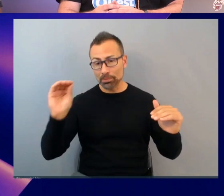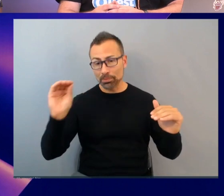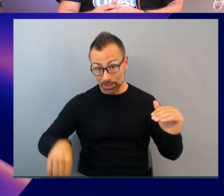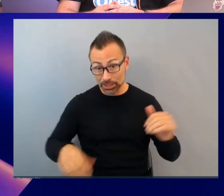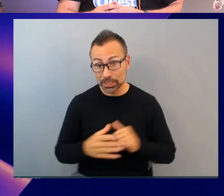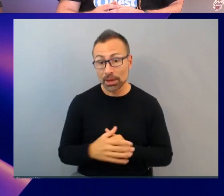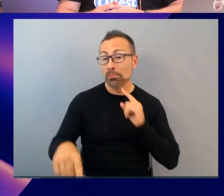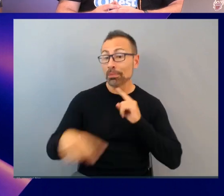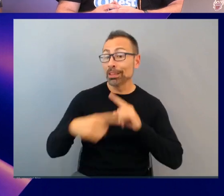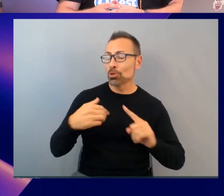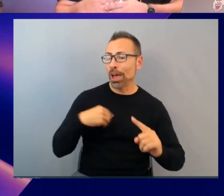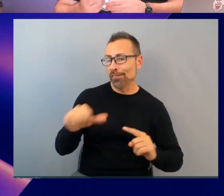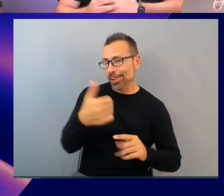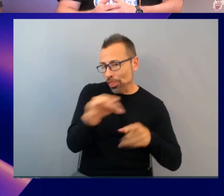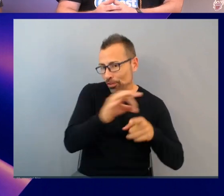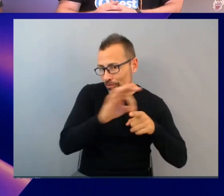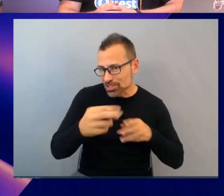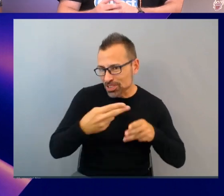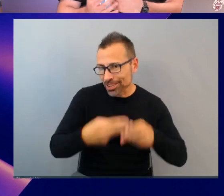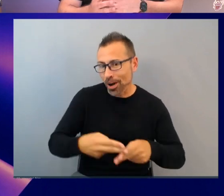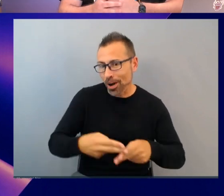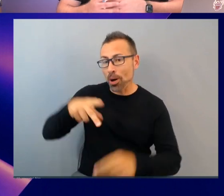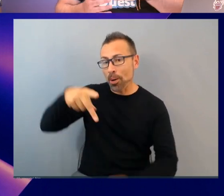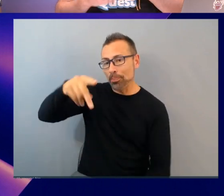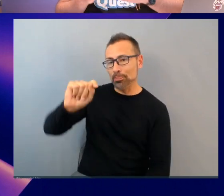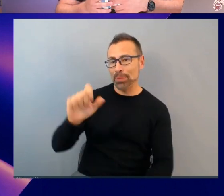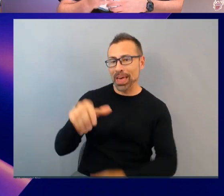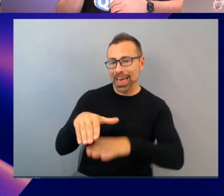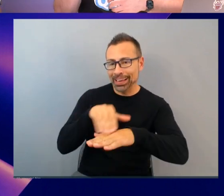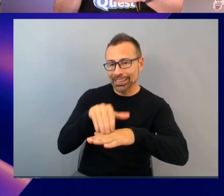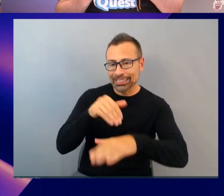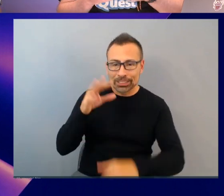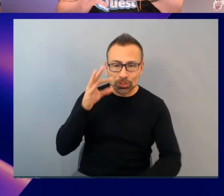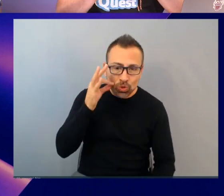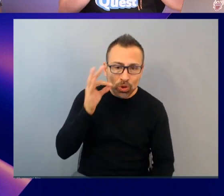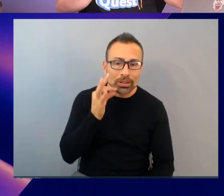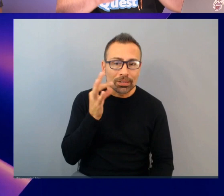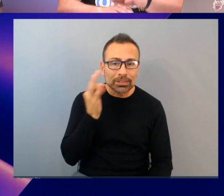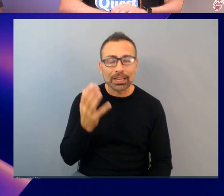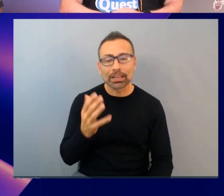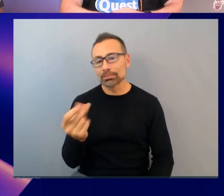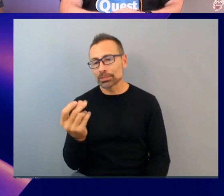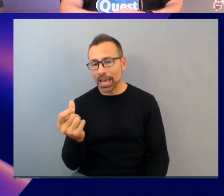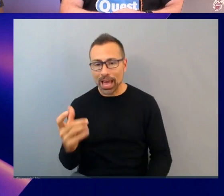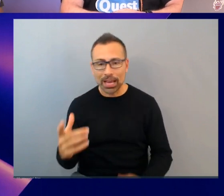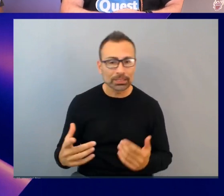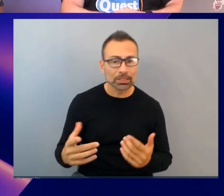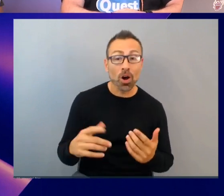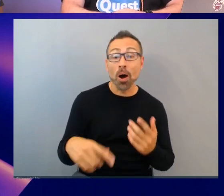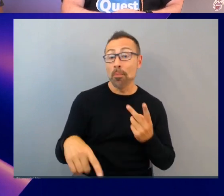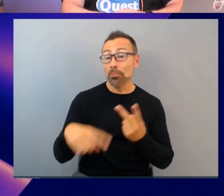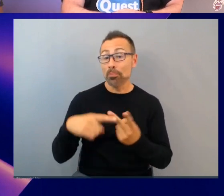Yeah. - And the pets also combined with the drones, which were those things you saw at the beginning of our stream,